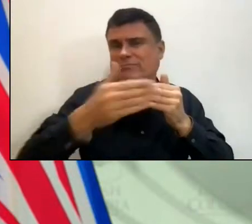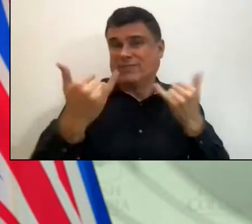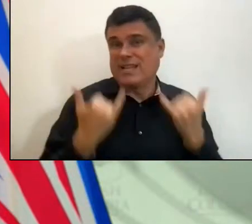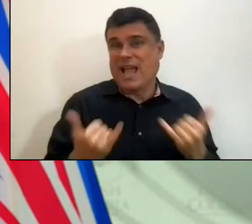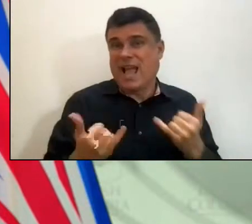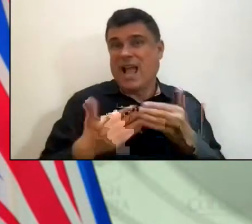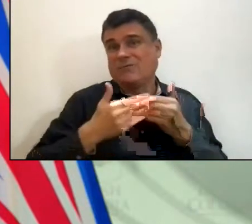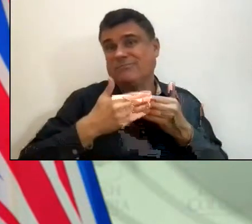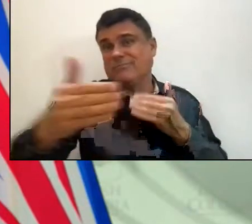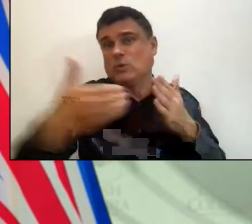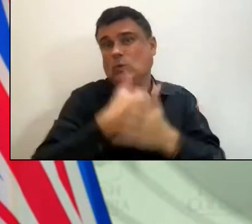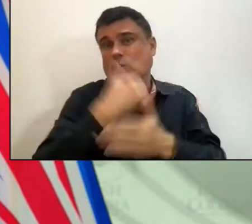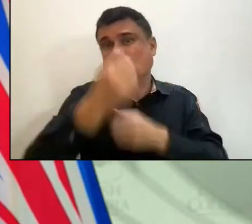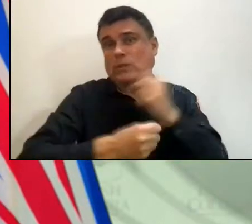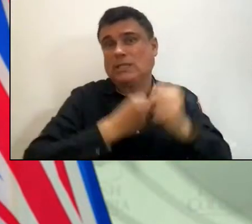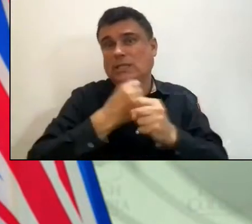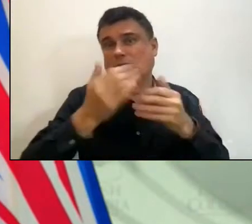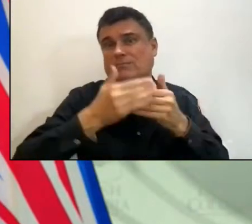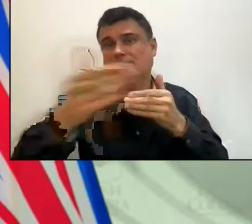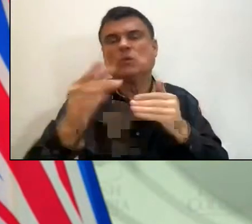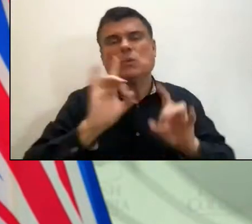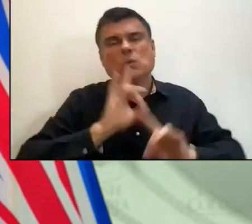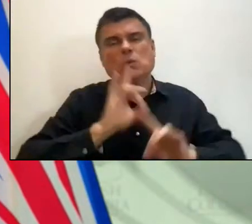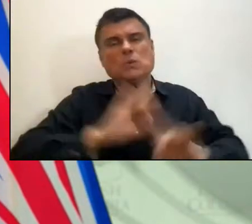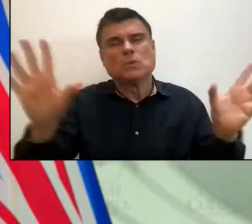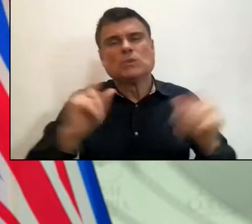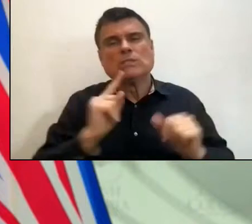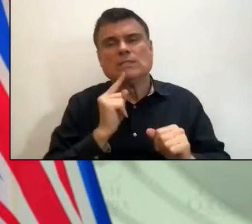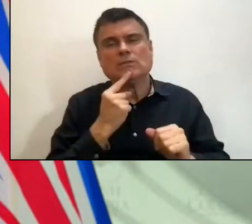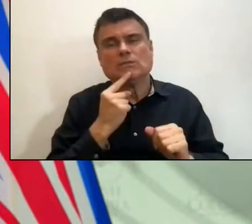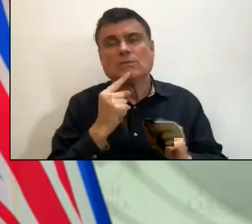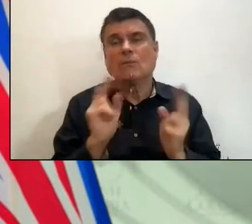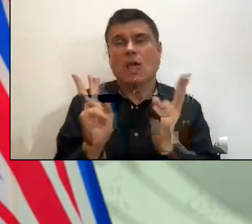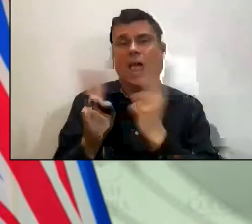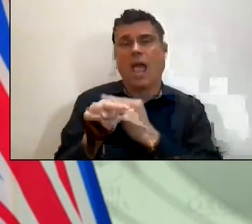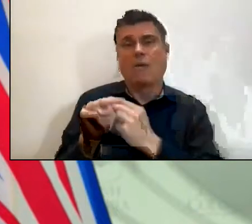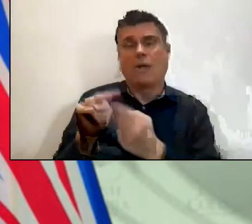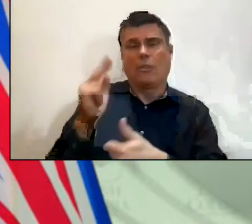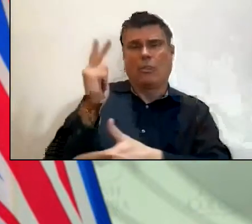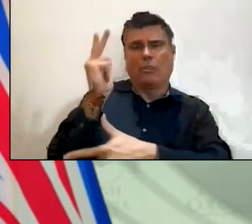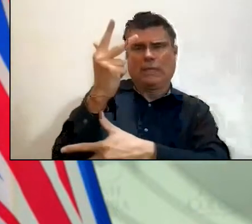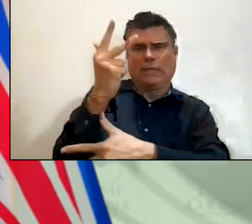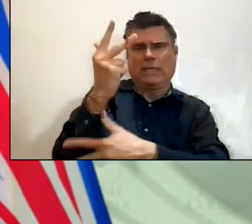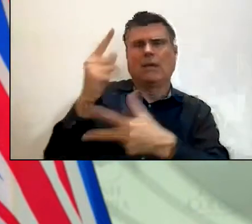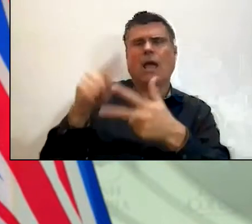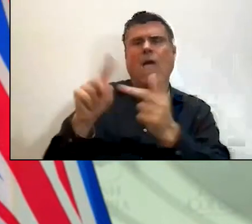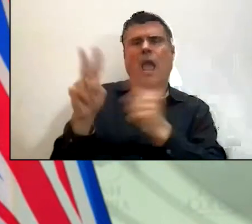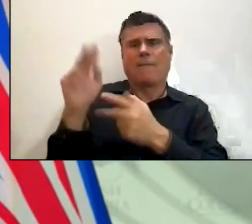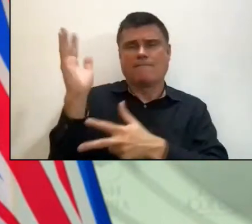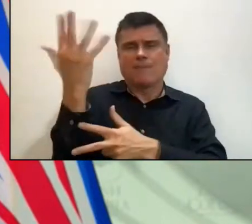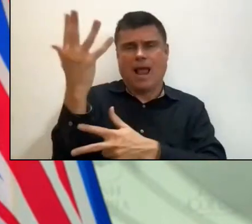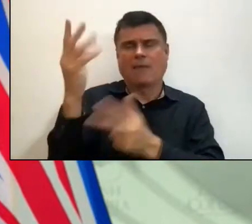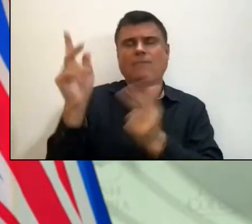especially highways 3, 5 and 99. I urge British Columbians to pay